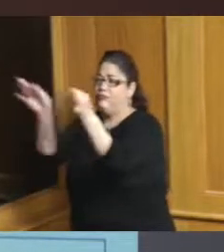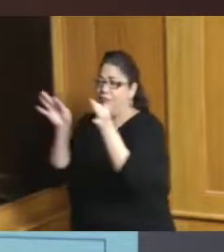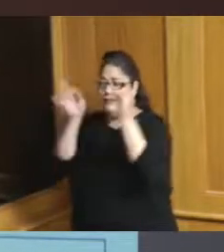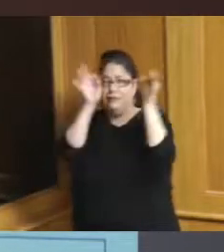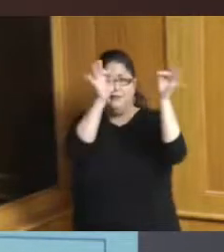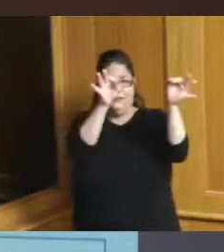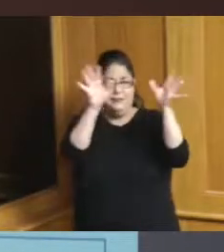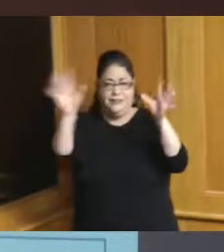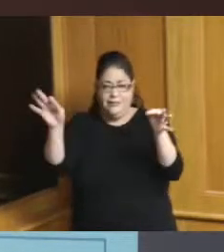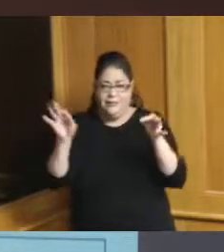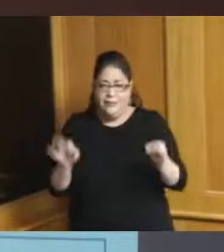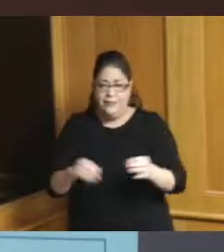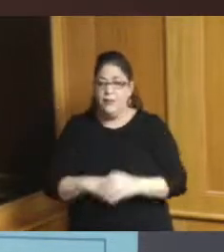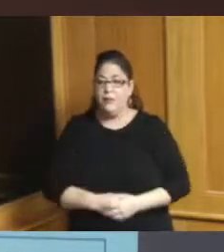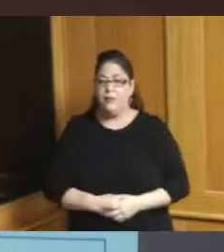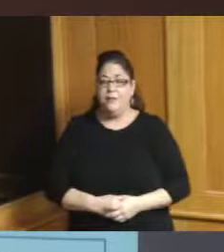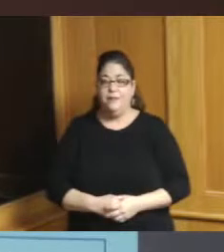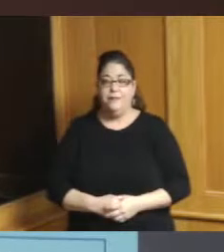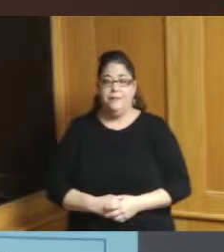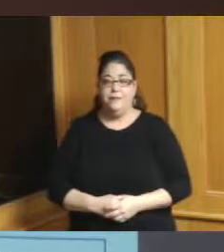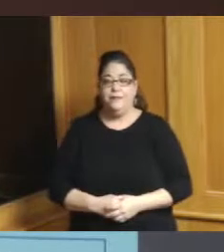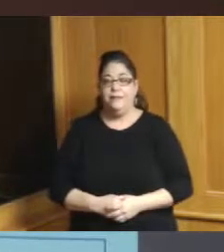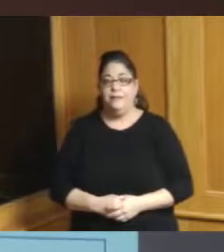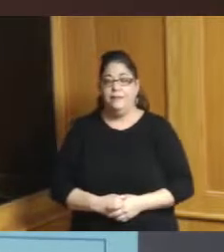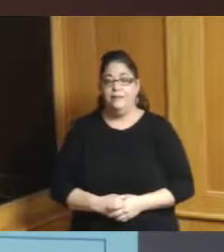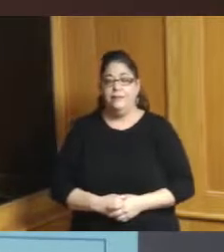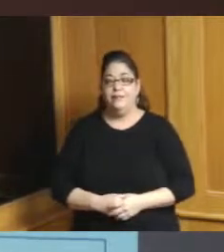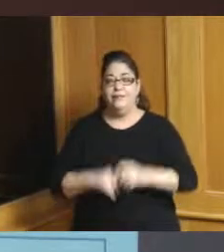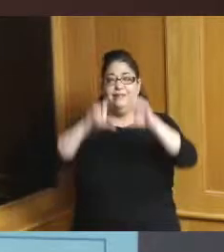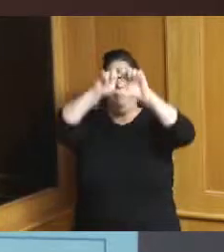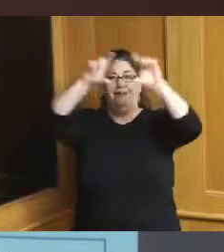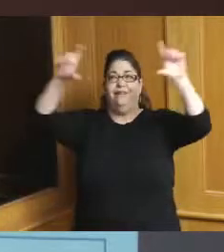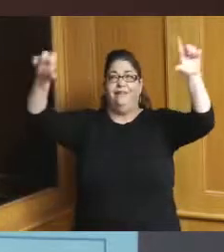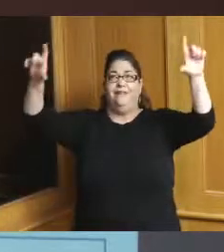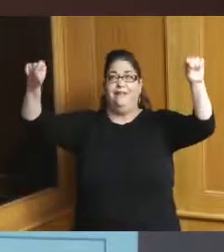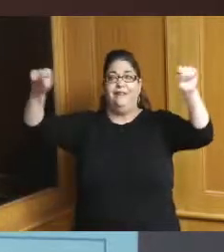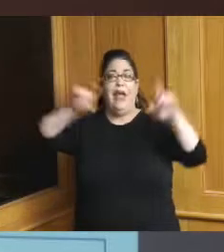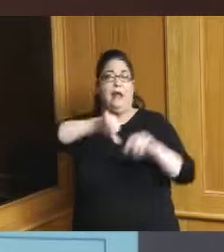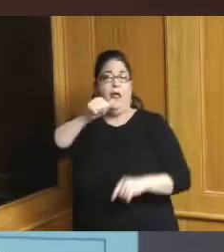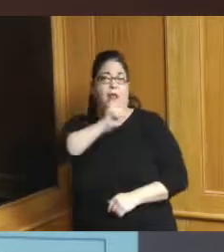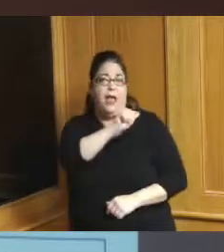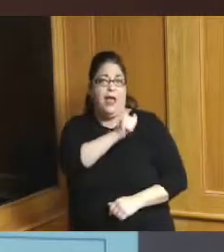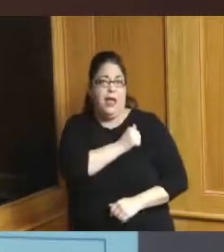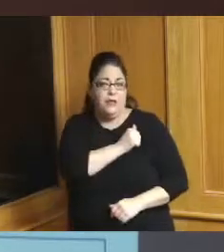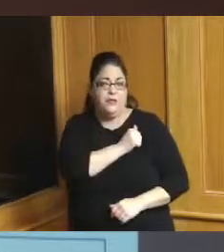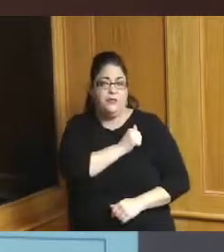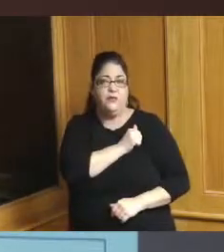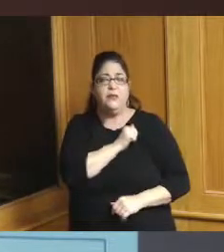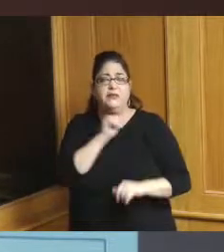the top one which is you know another attitude that was pretty pervasive among